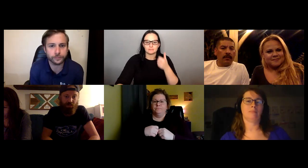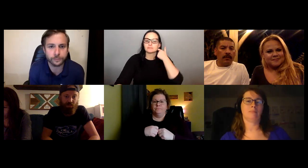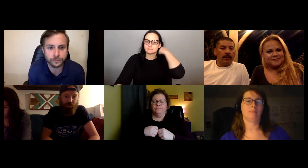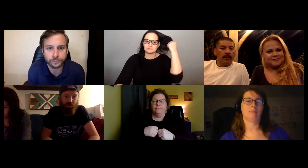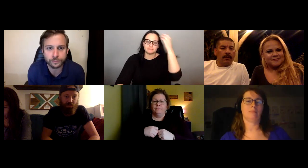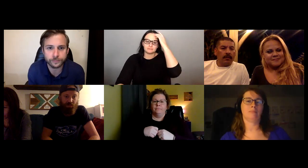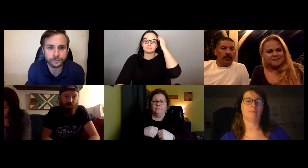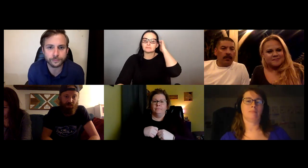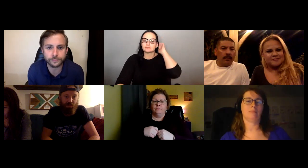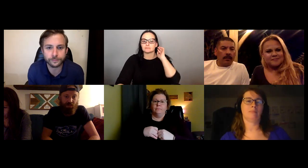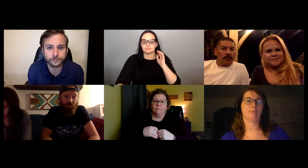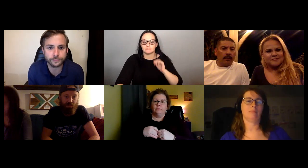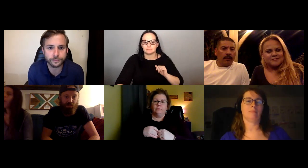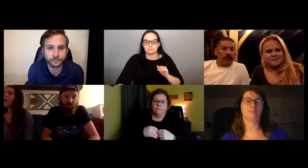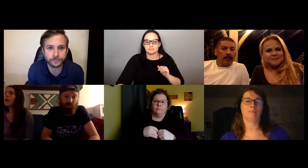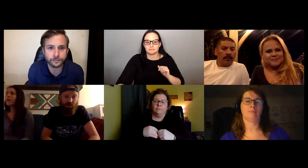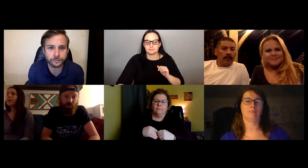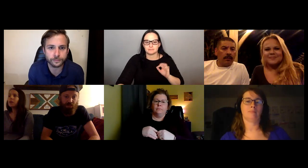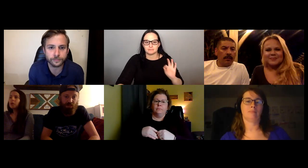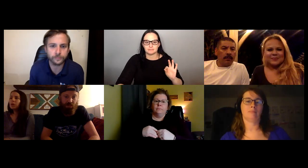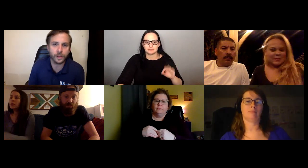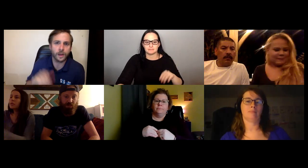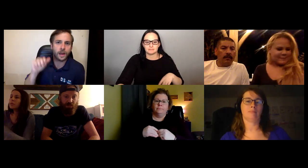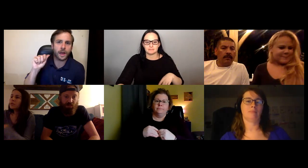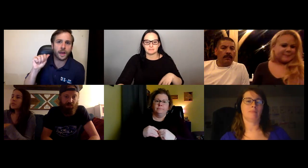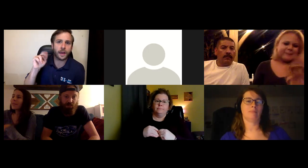and we're going to try to switch interpreters now